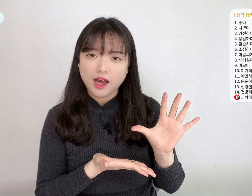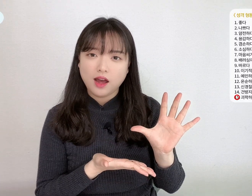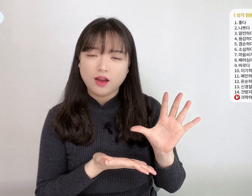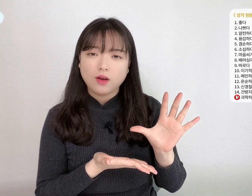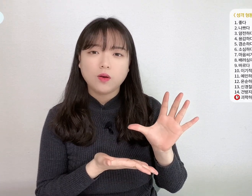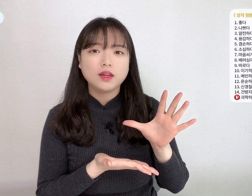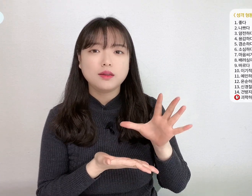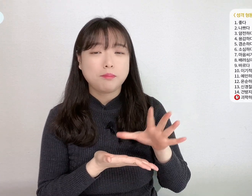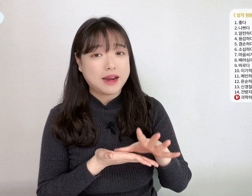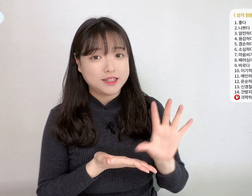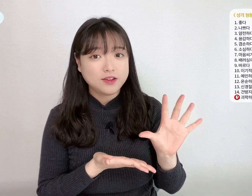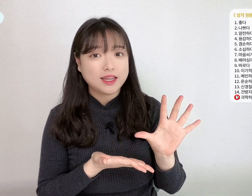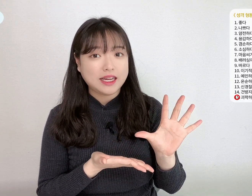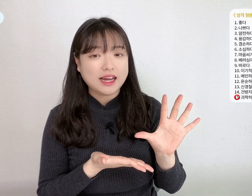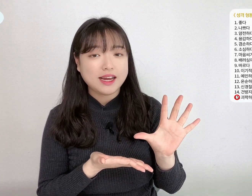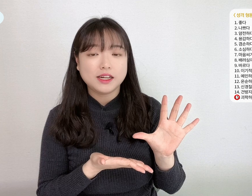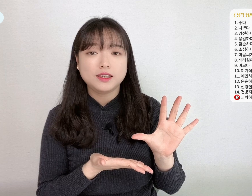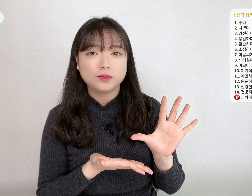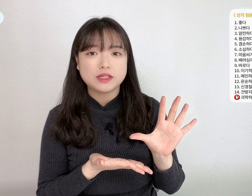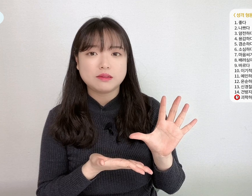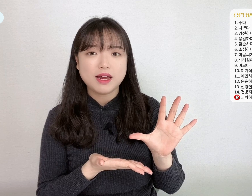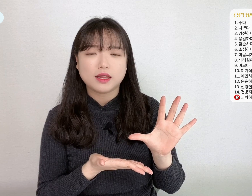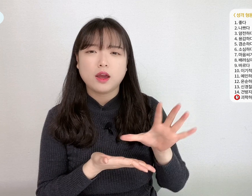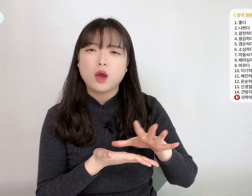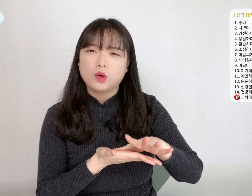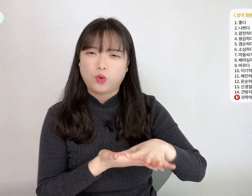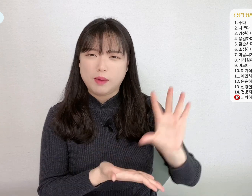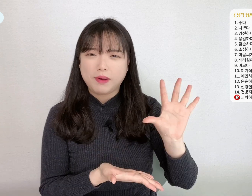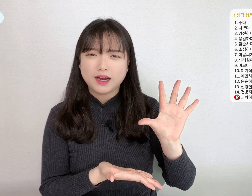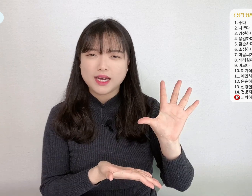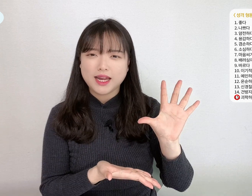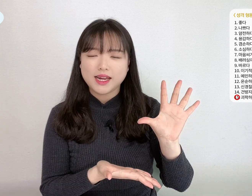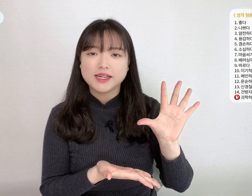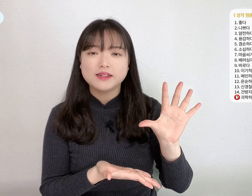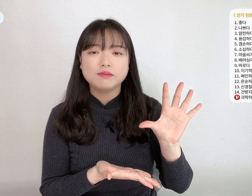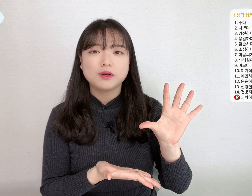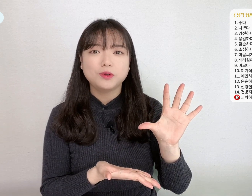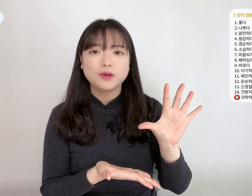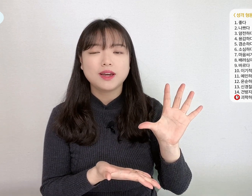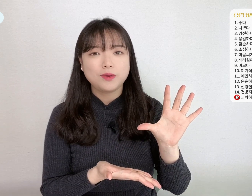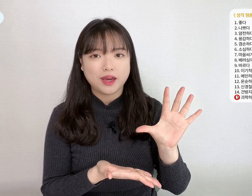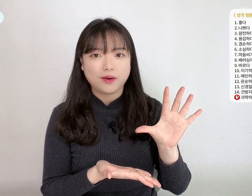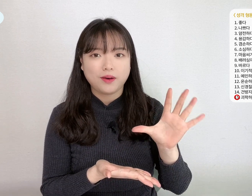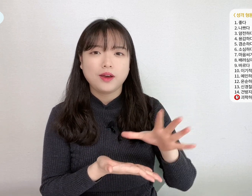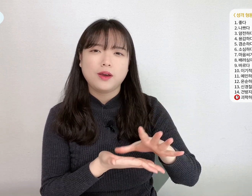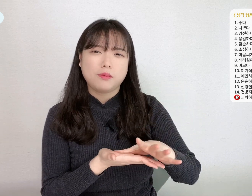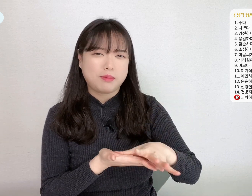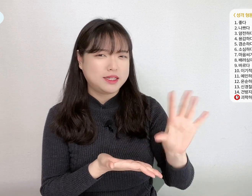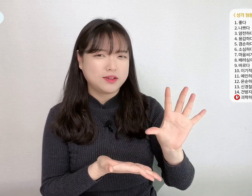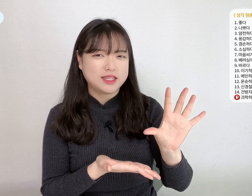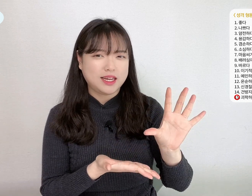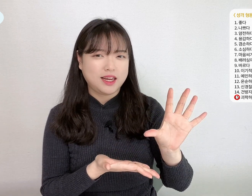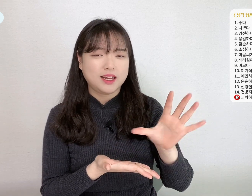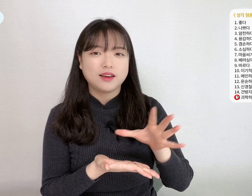but it is also used to mean [wacky]. [mischievous] [weird] [wacky] So this sign